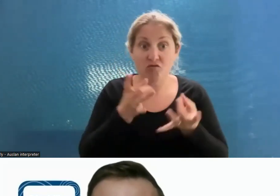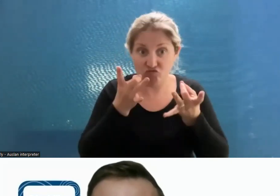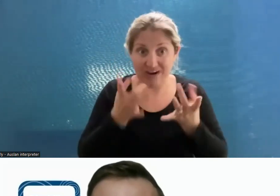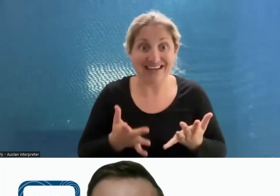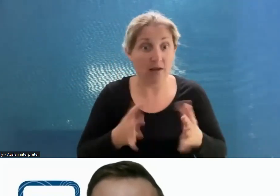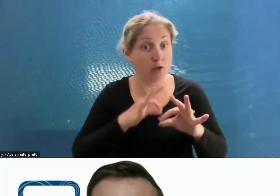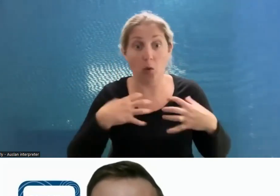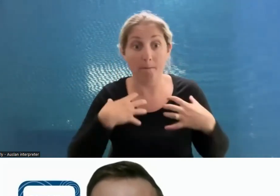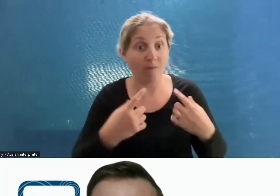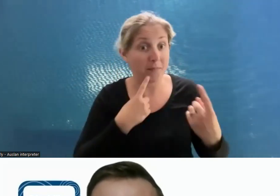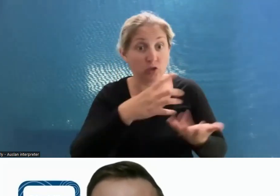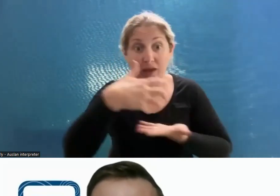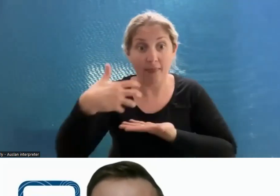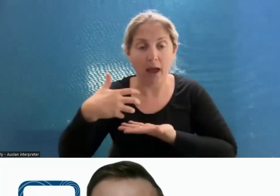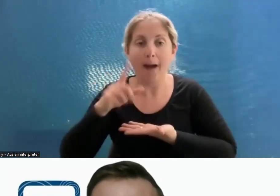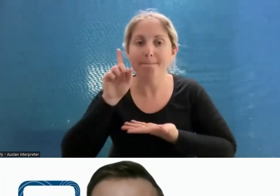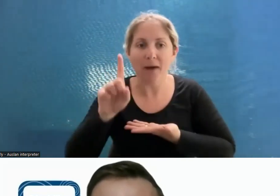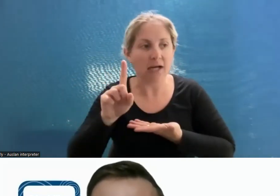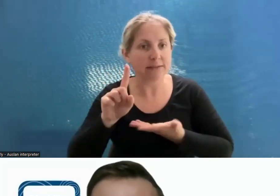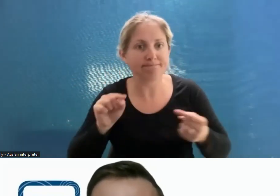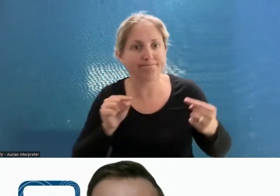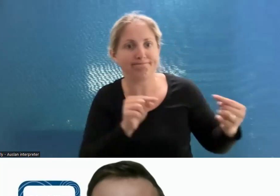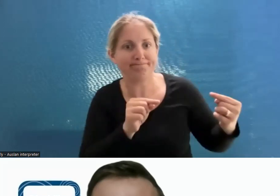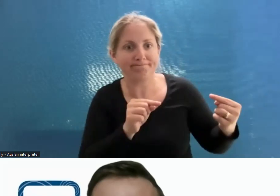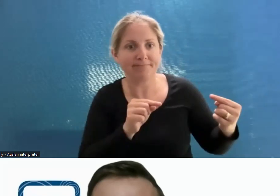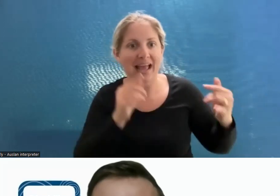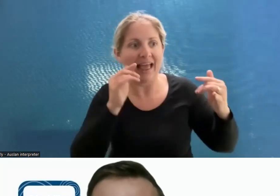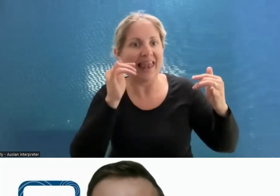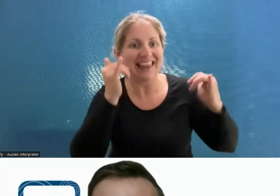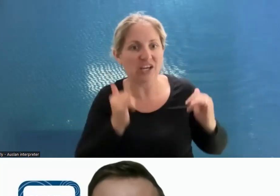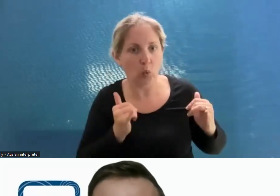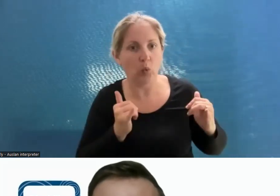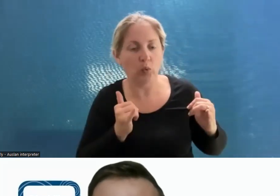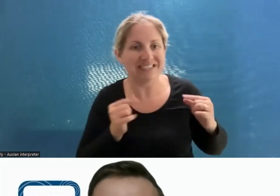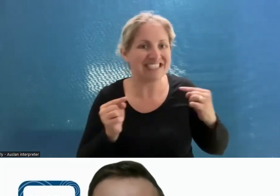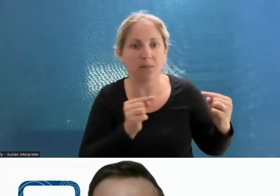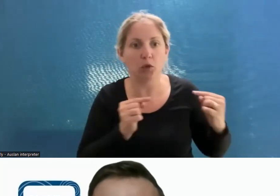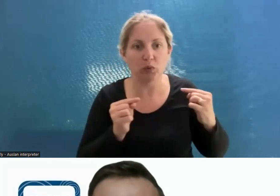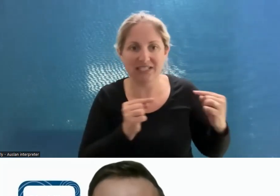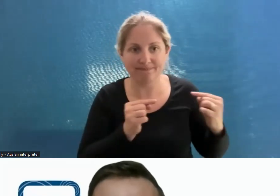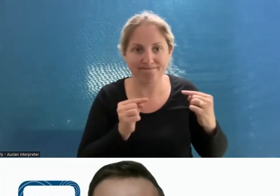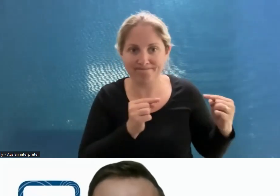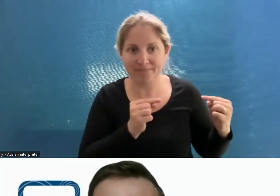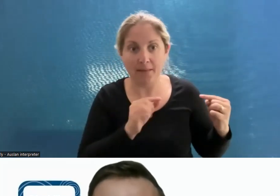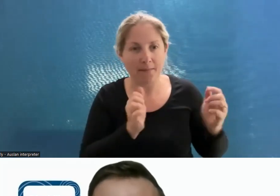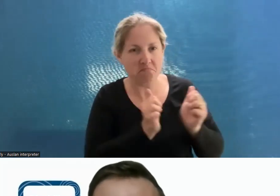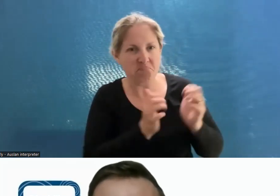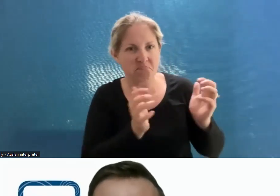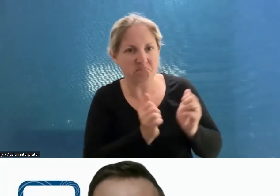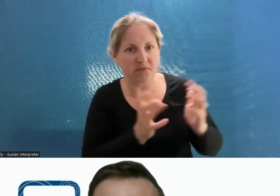but there is just a legal dispute between the parties. When I say a legal dispute, there may be a disagreement about the meaning of particular